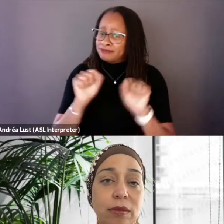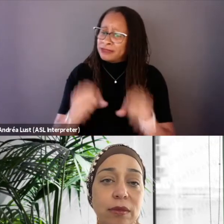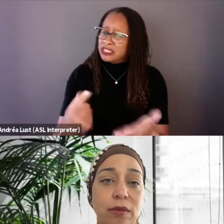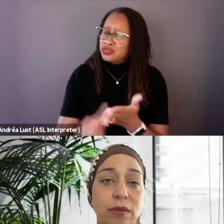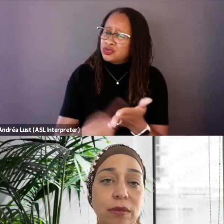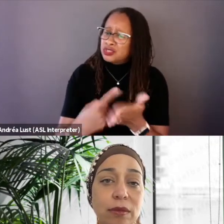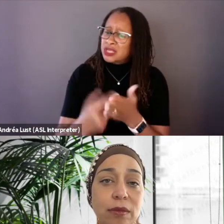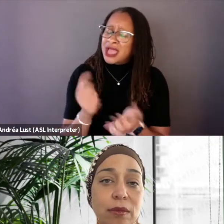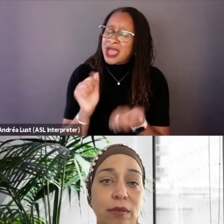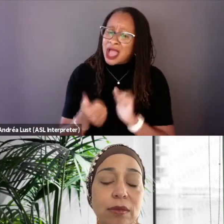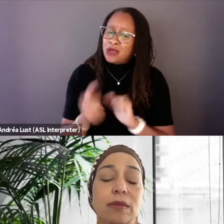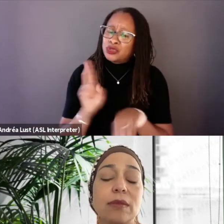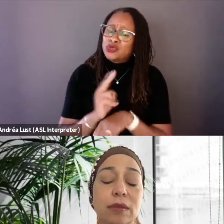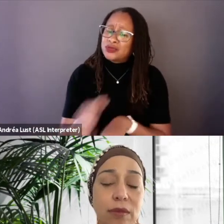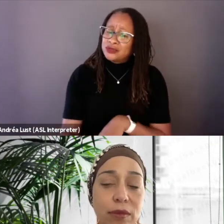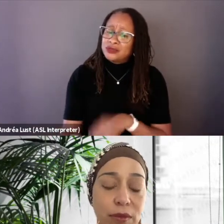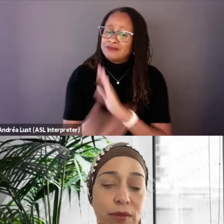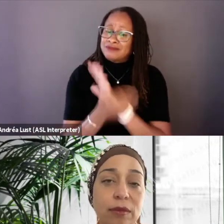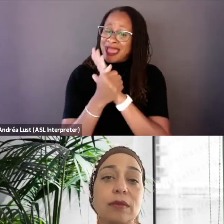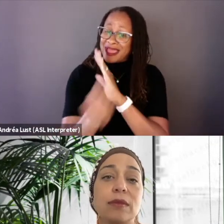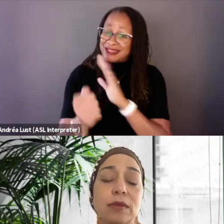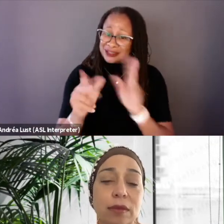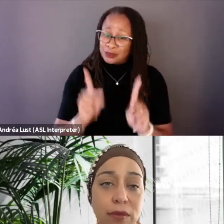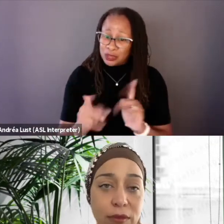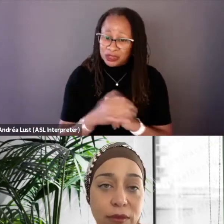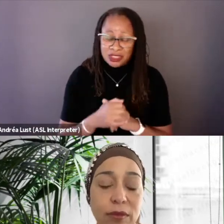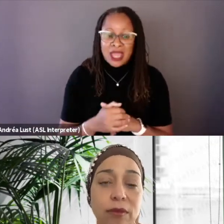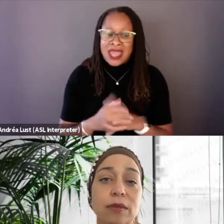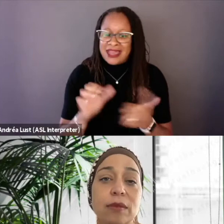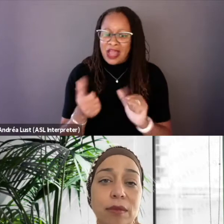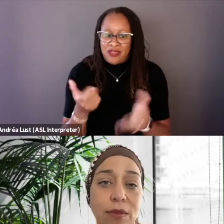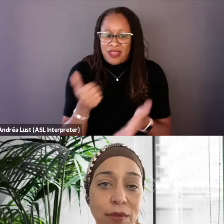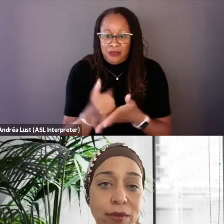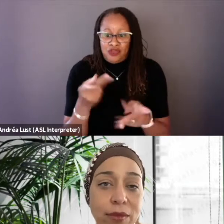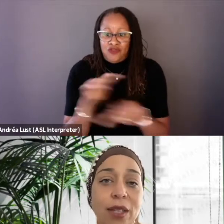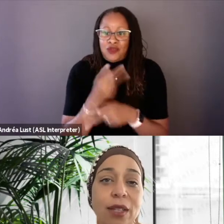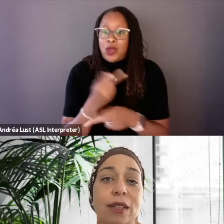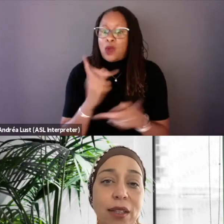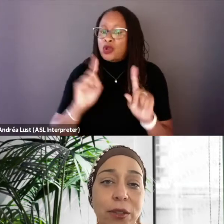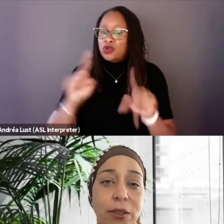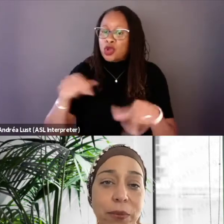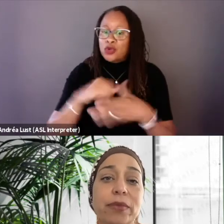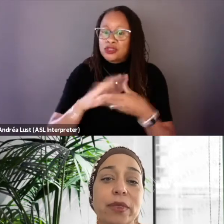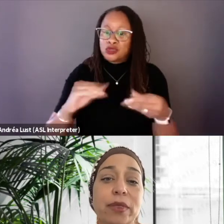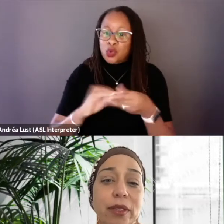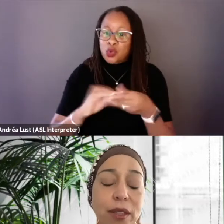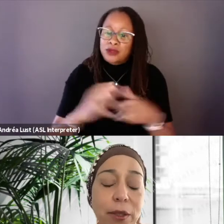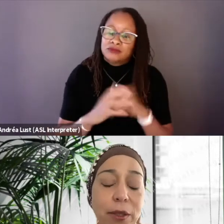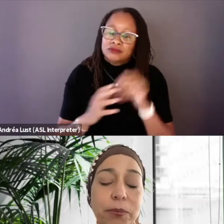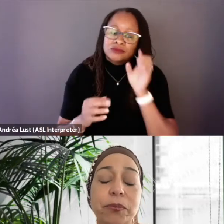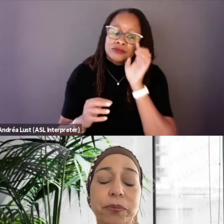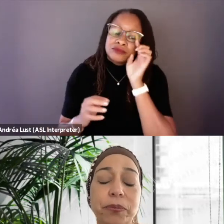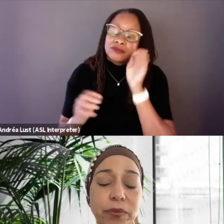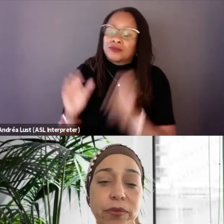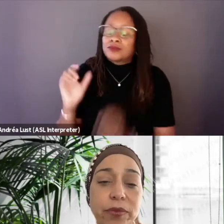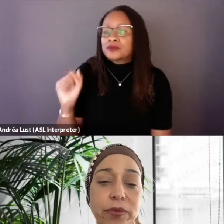and how they helped you figure out where to go in the story? Absolutely. Well, to make a distinction between like,